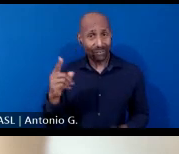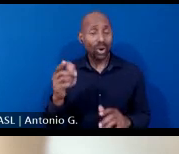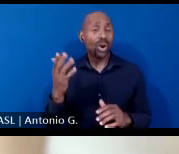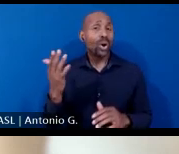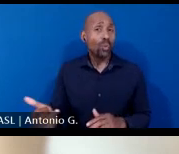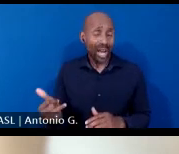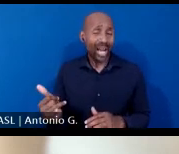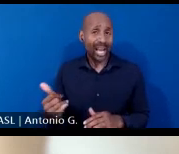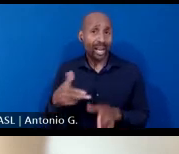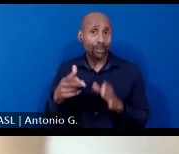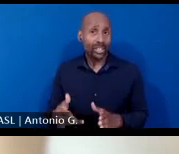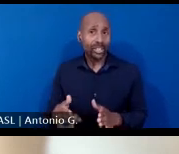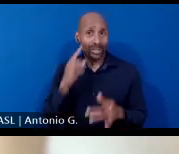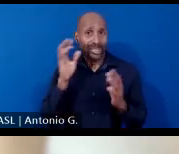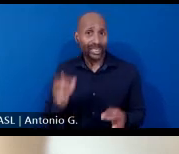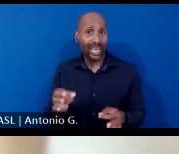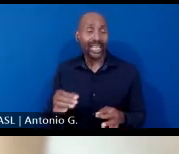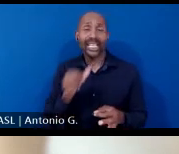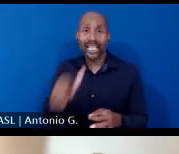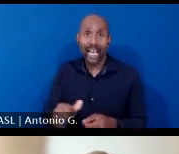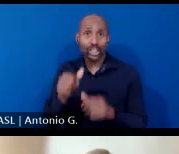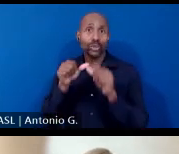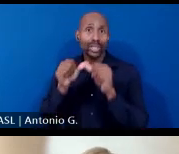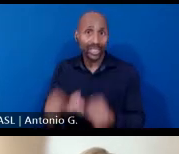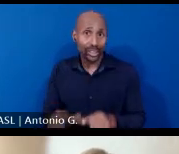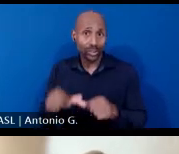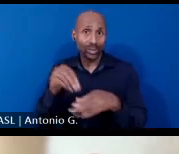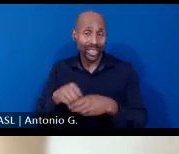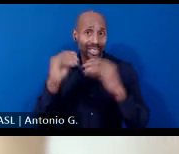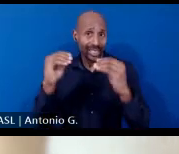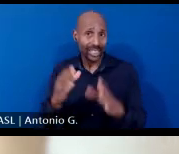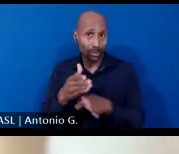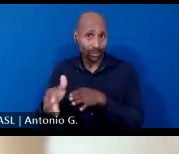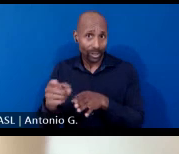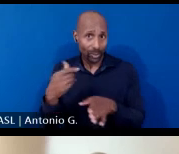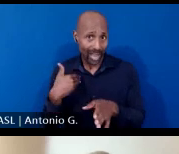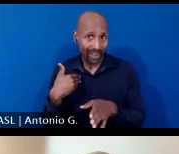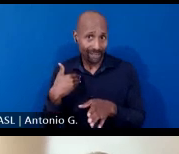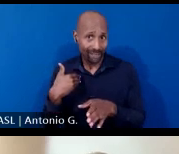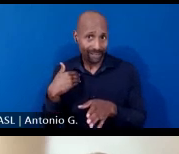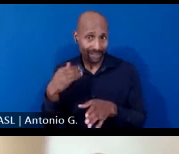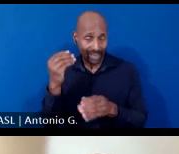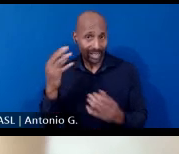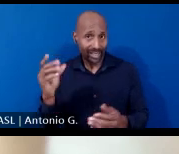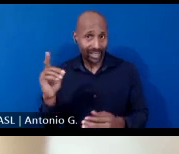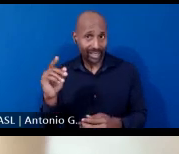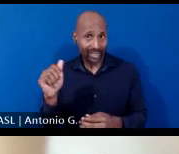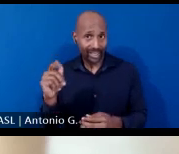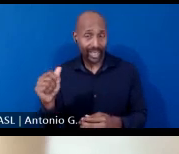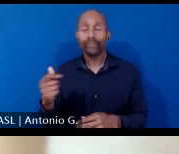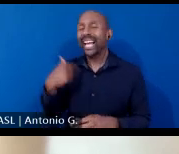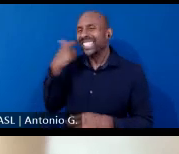to pursue the teaching profession? Oh, I just finished typing a response to Jason, but I'll just verbalize it.